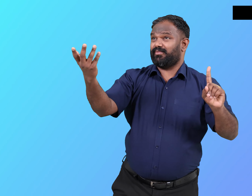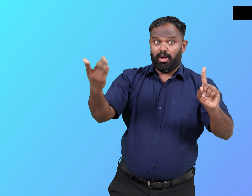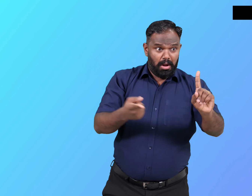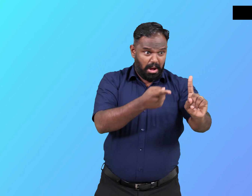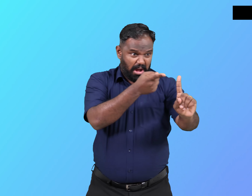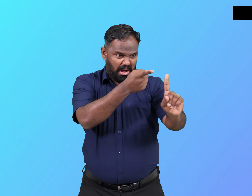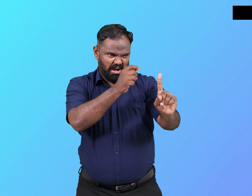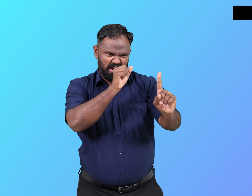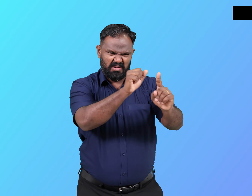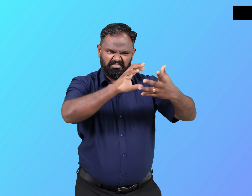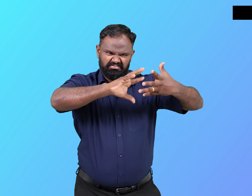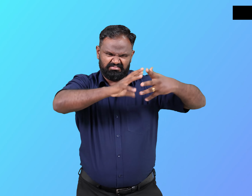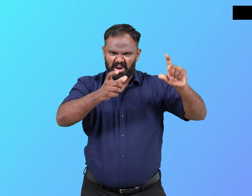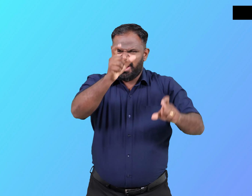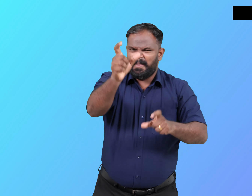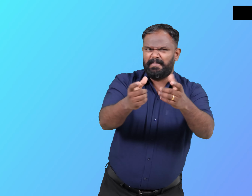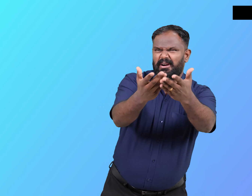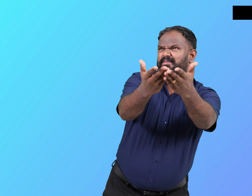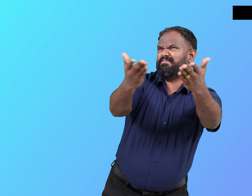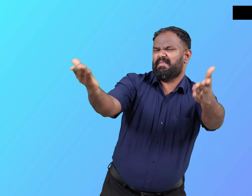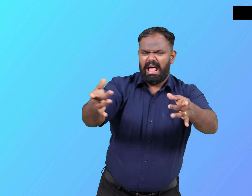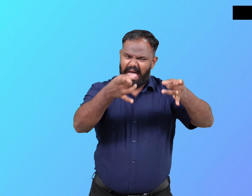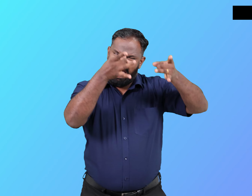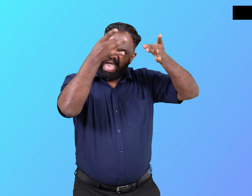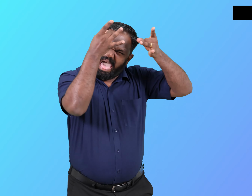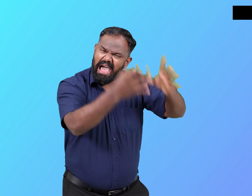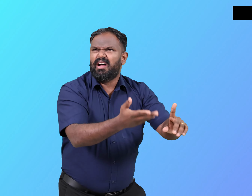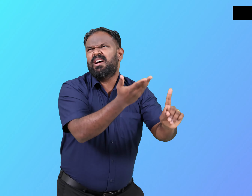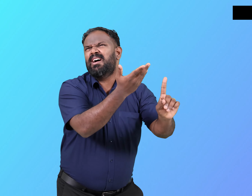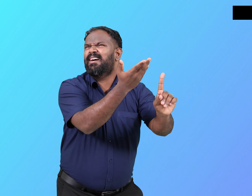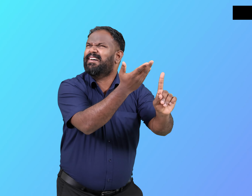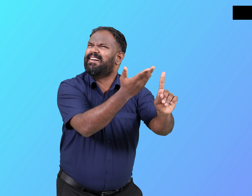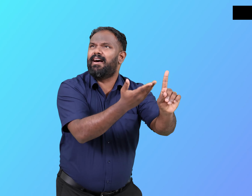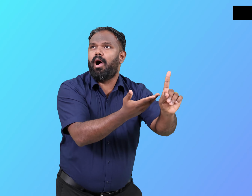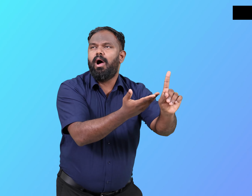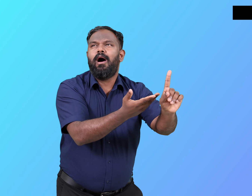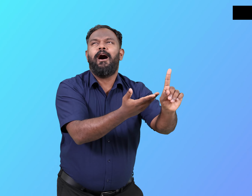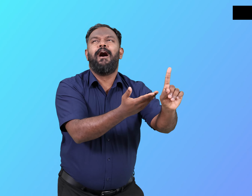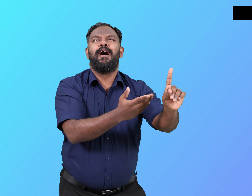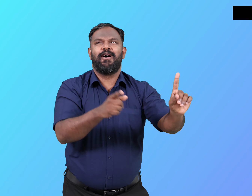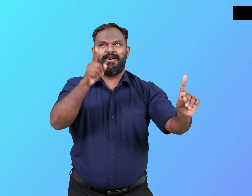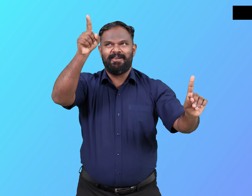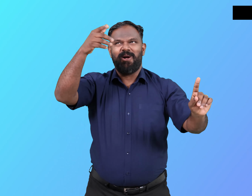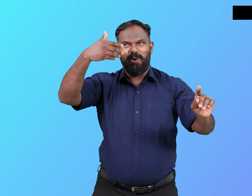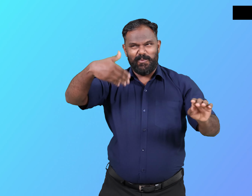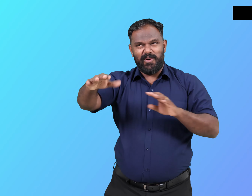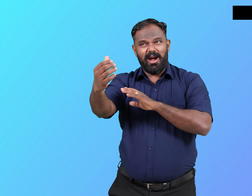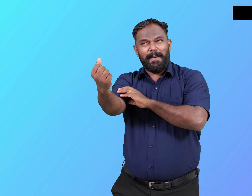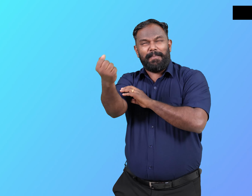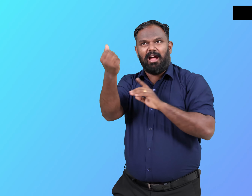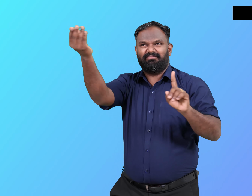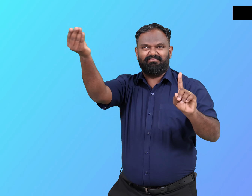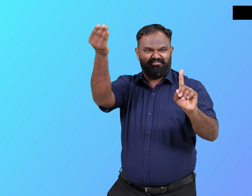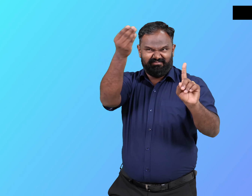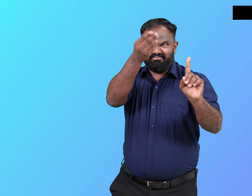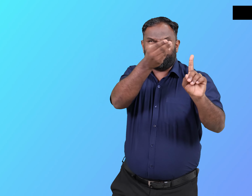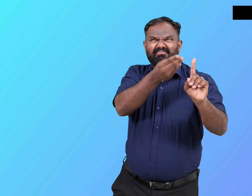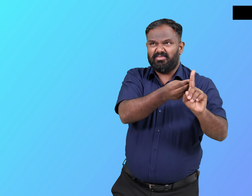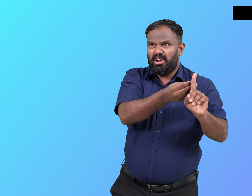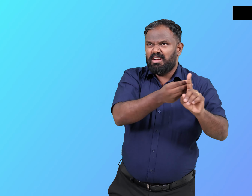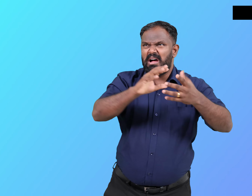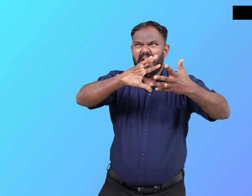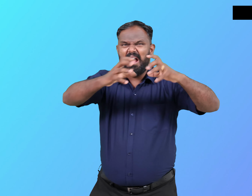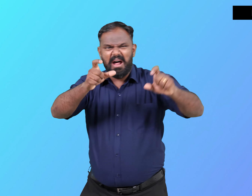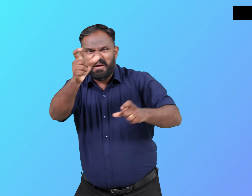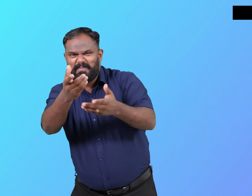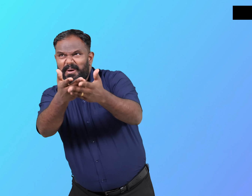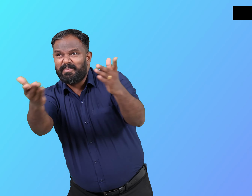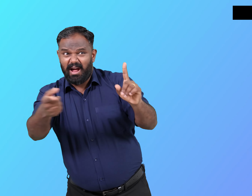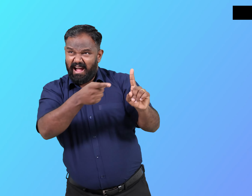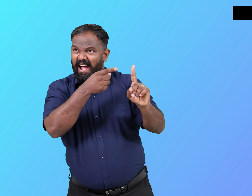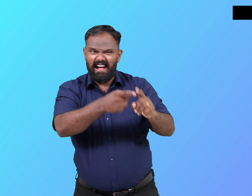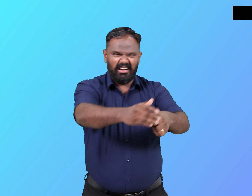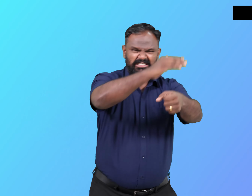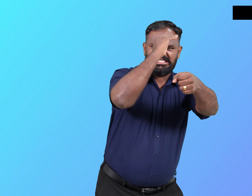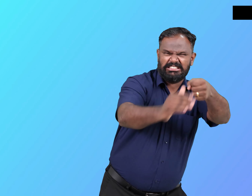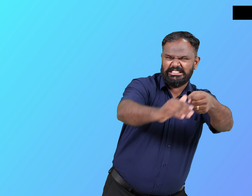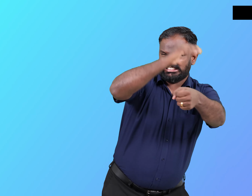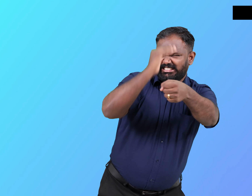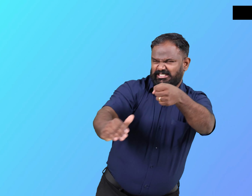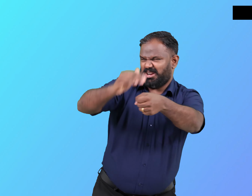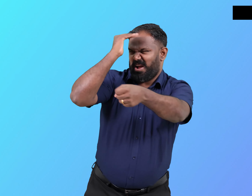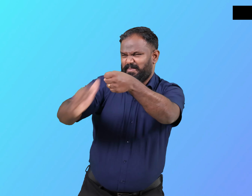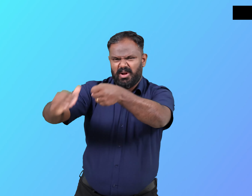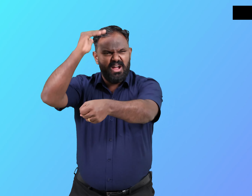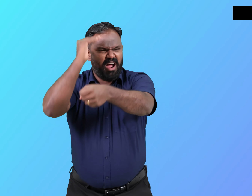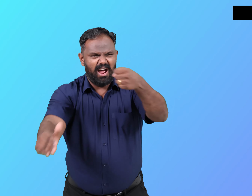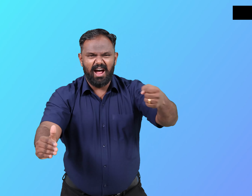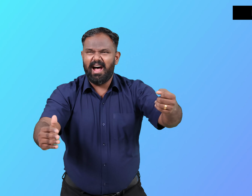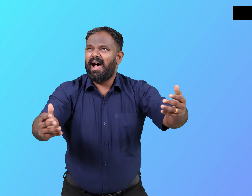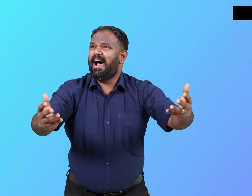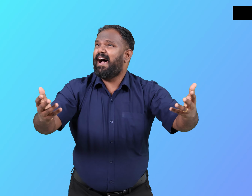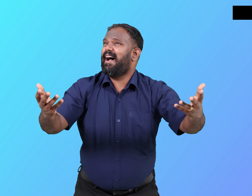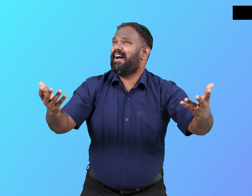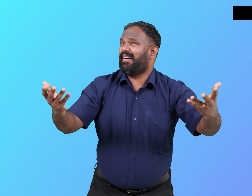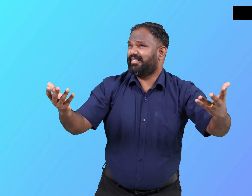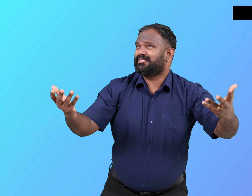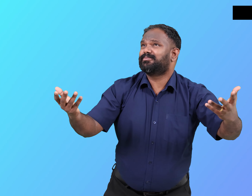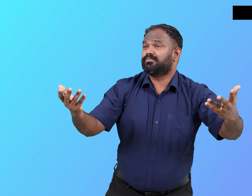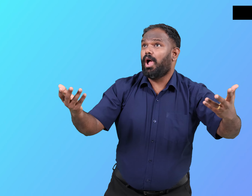You will show all your enemies that you are strong. Your power will defeat those who hate you.